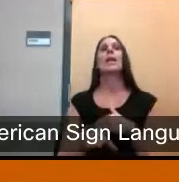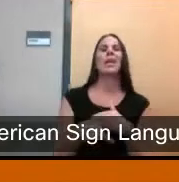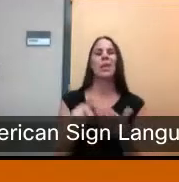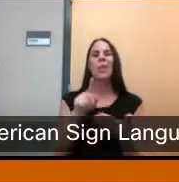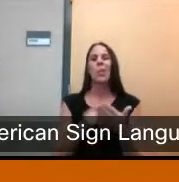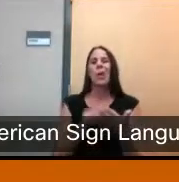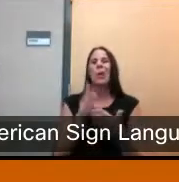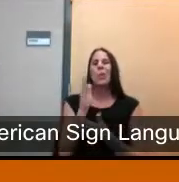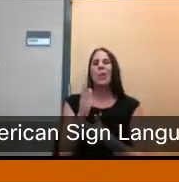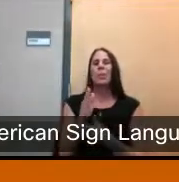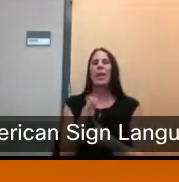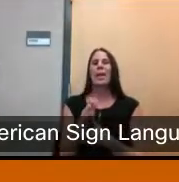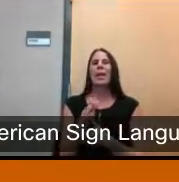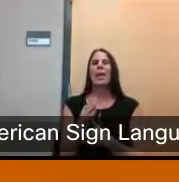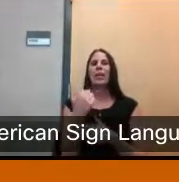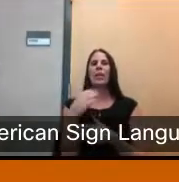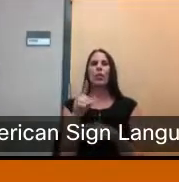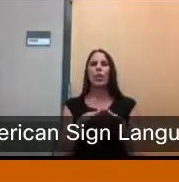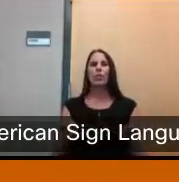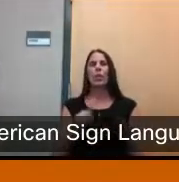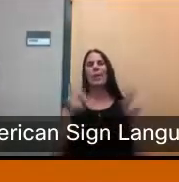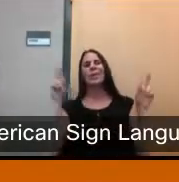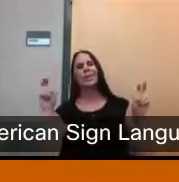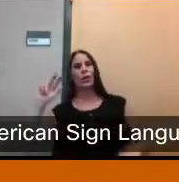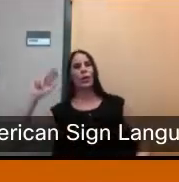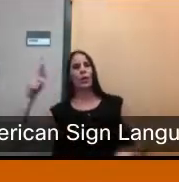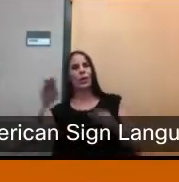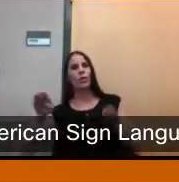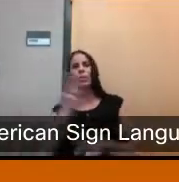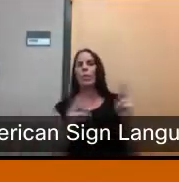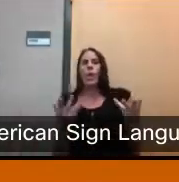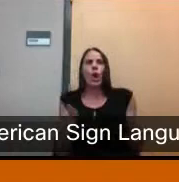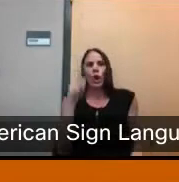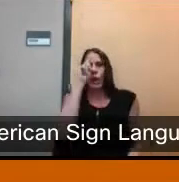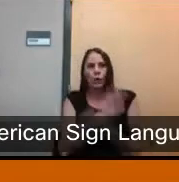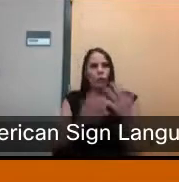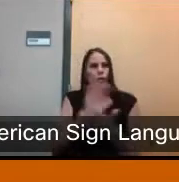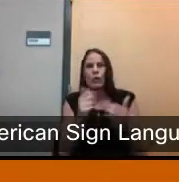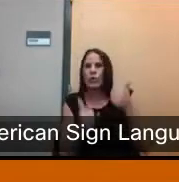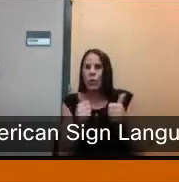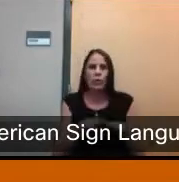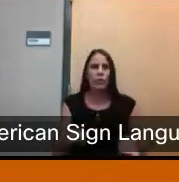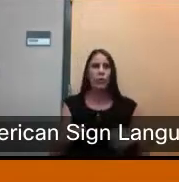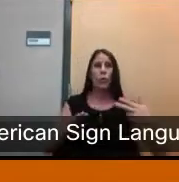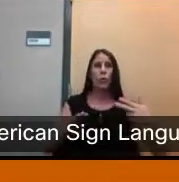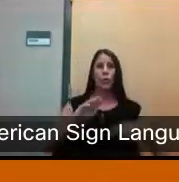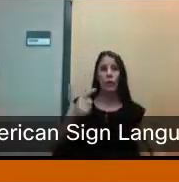the 3rd floor. So, people are already kind of confused. What floor are the on the elevators were just a disaster in this building, and I would always